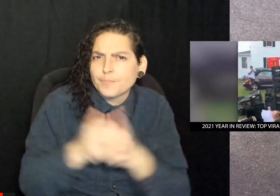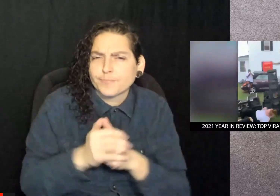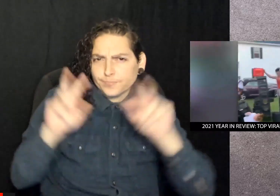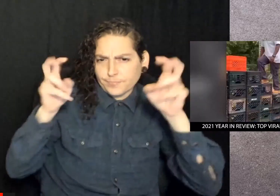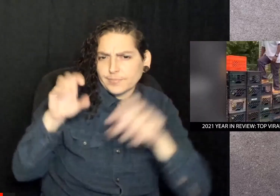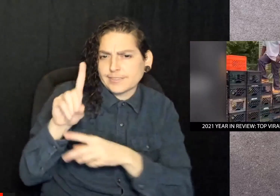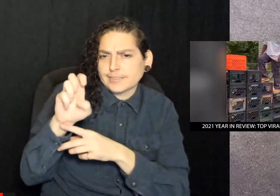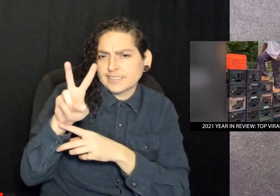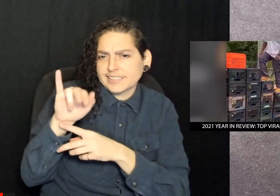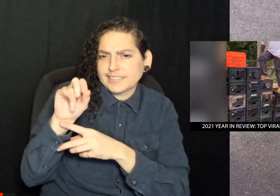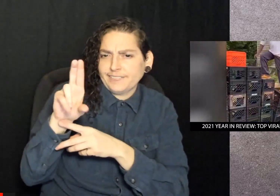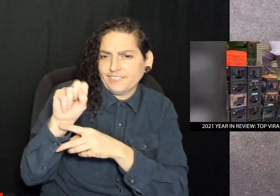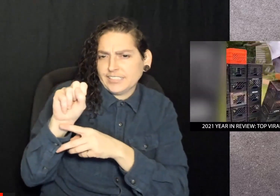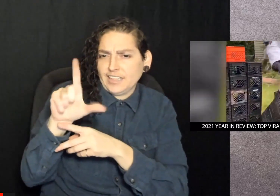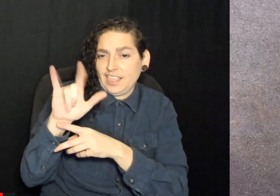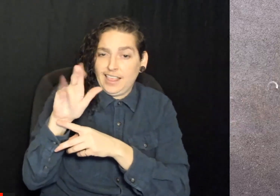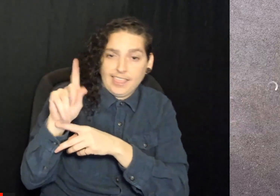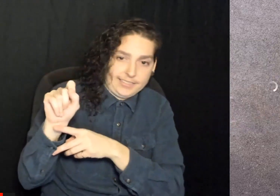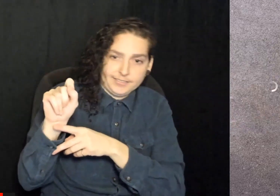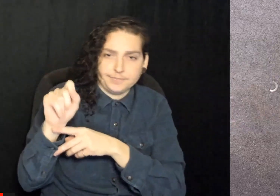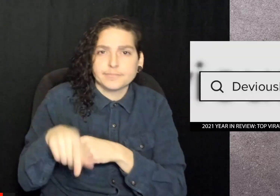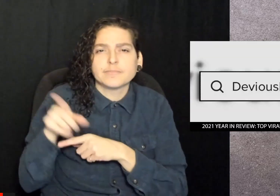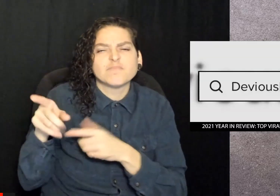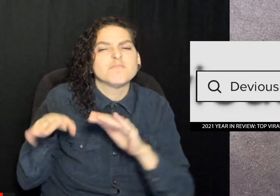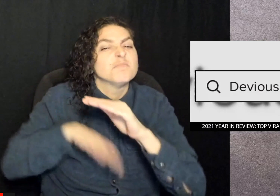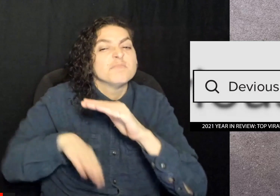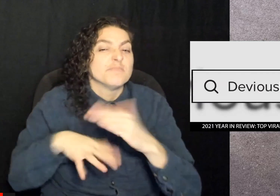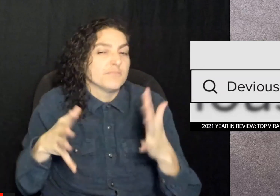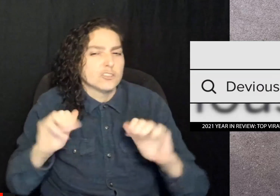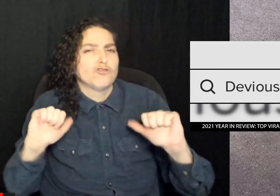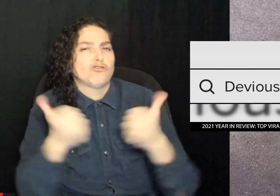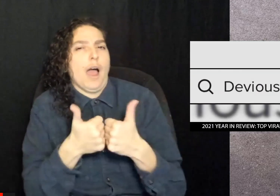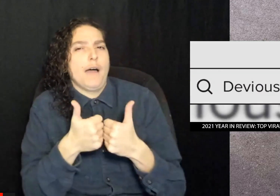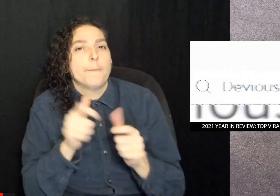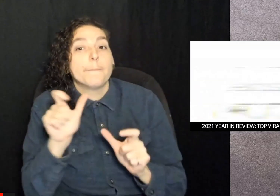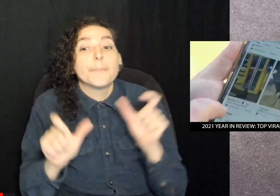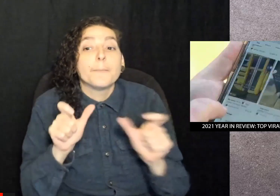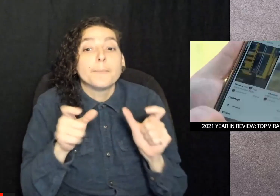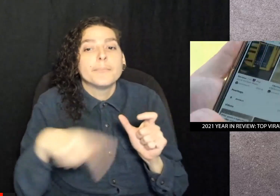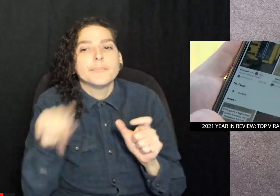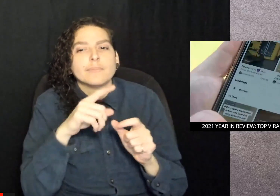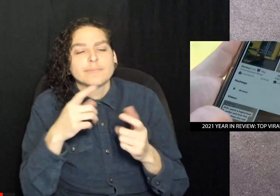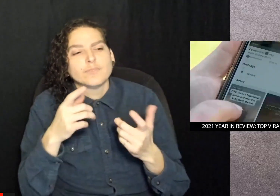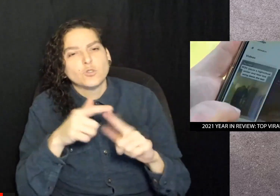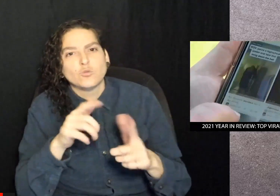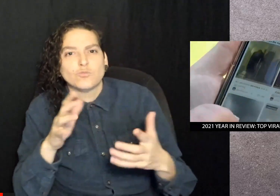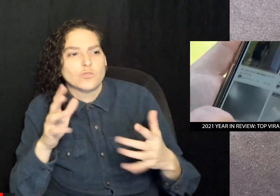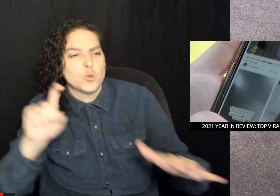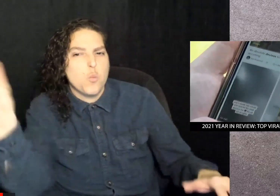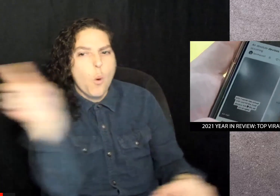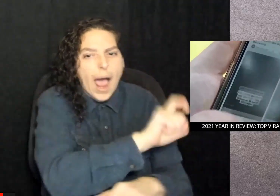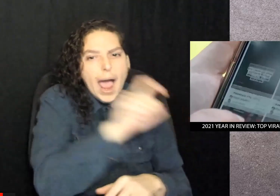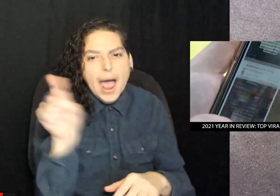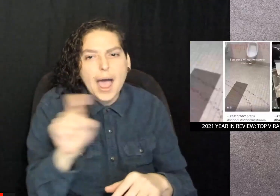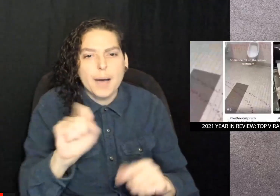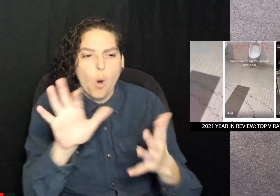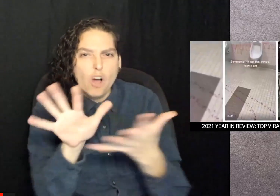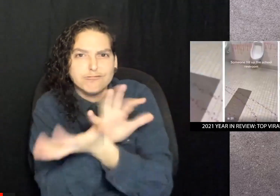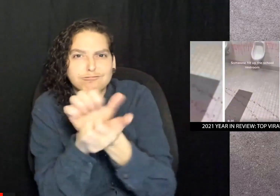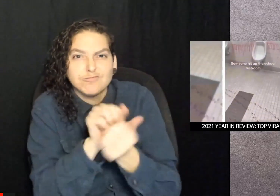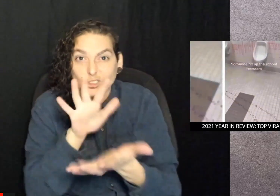was call deviouslicks which basically challenged people to swipe and/or vandalize school property